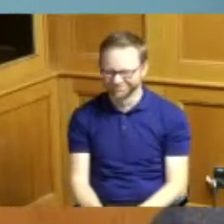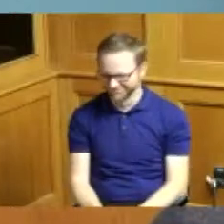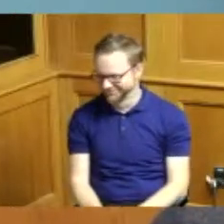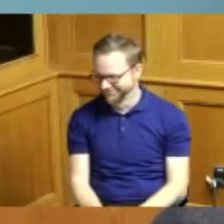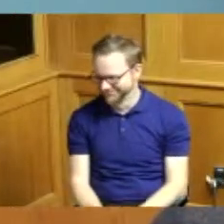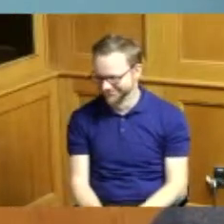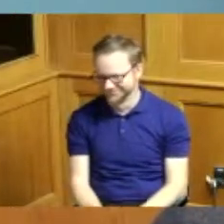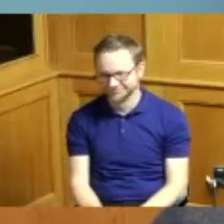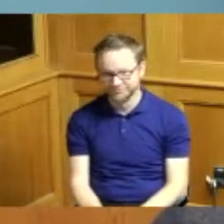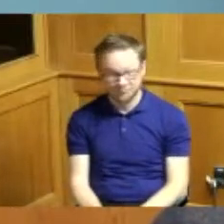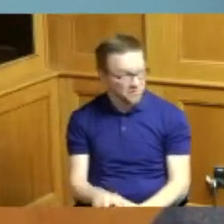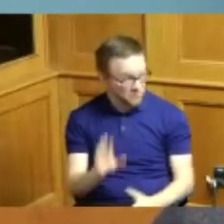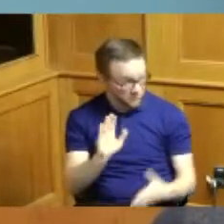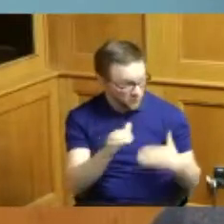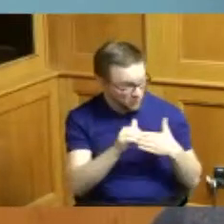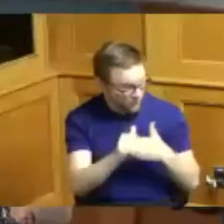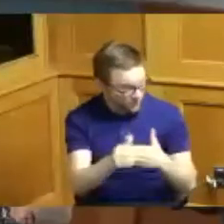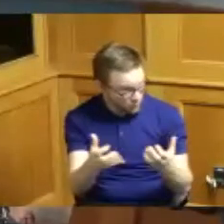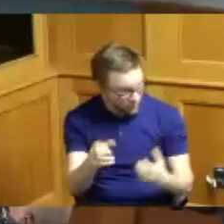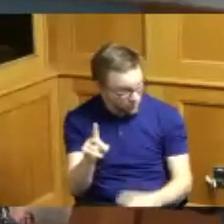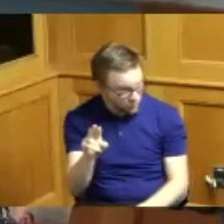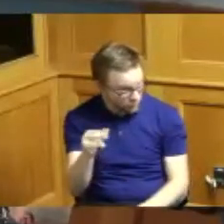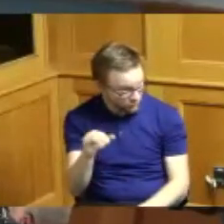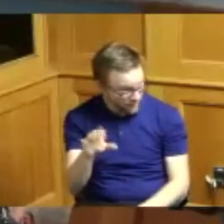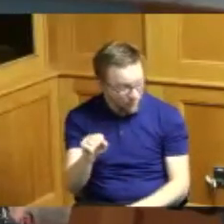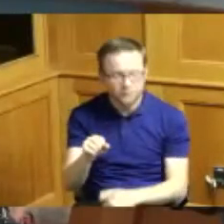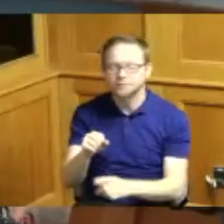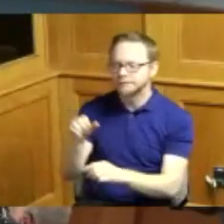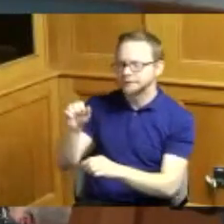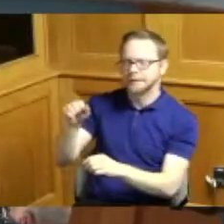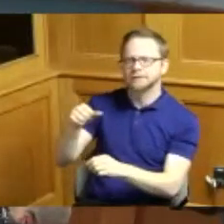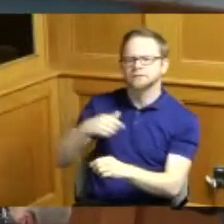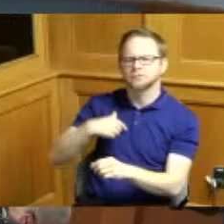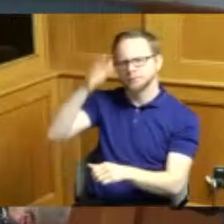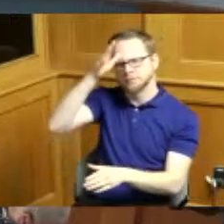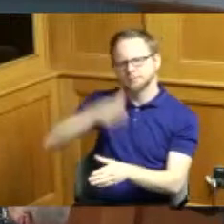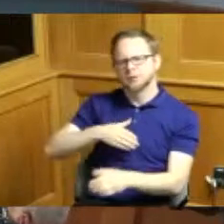you going to leave yes thank you um and I know Rick Williams is here he is the President and